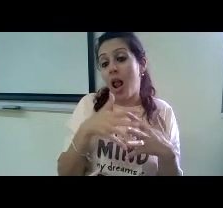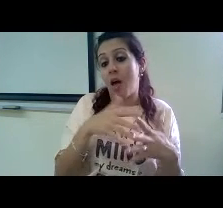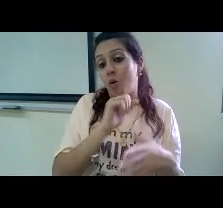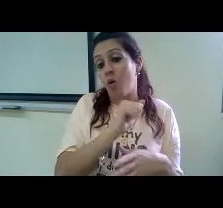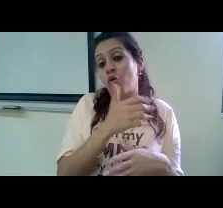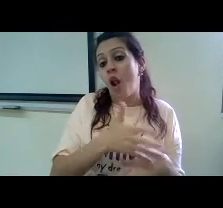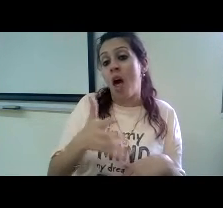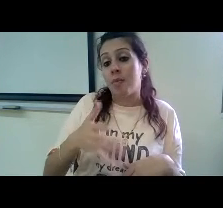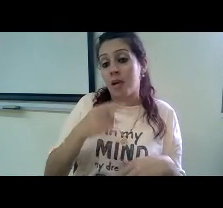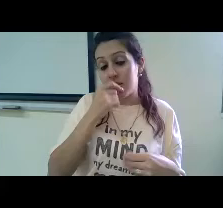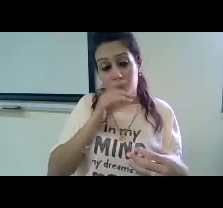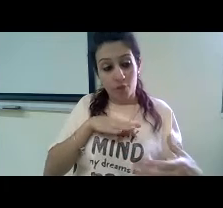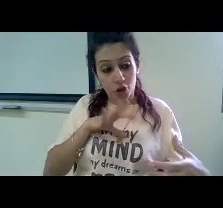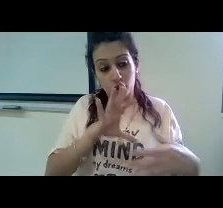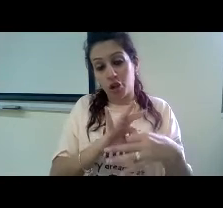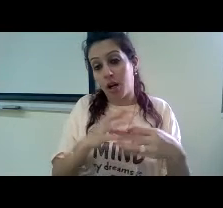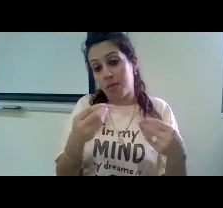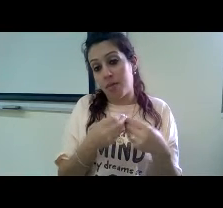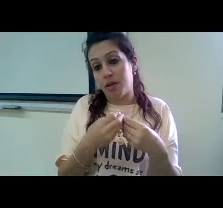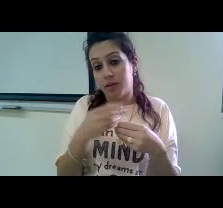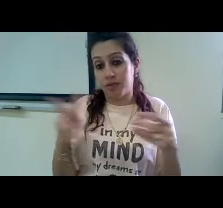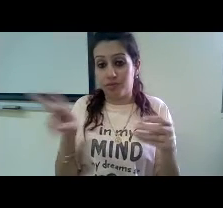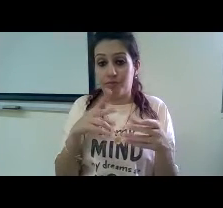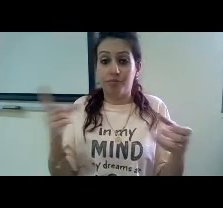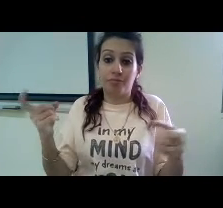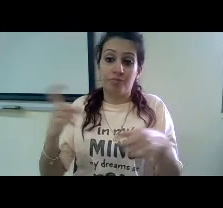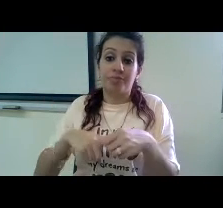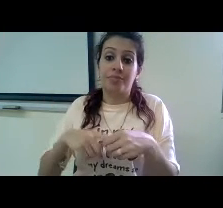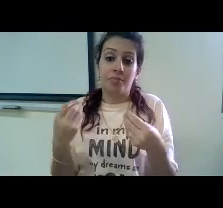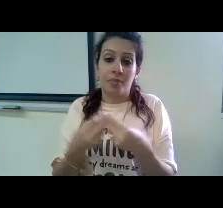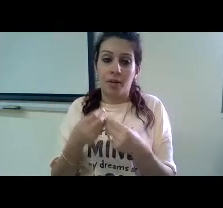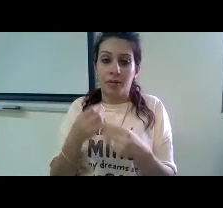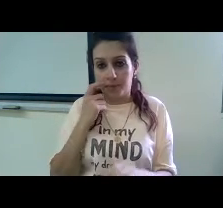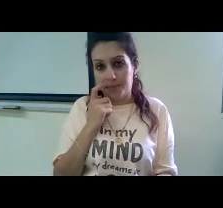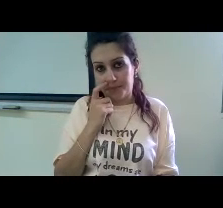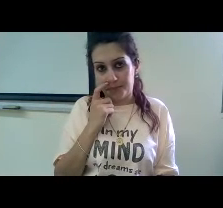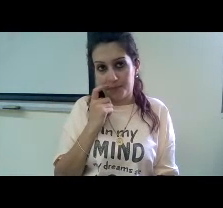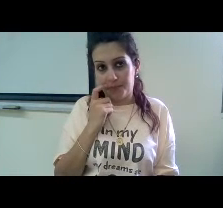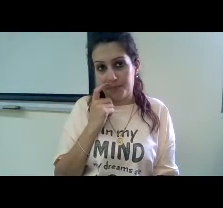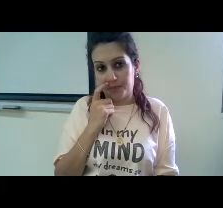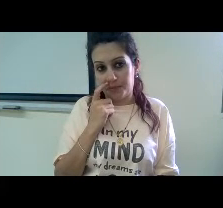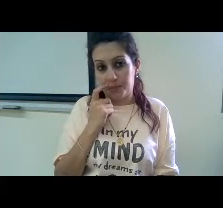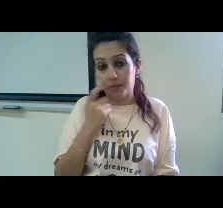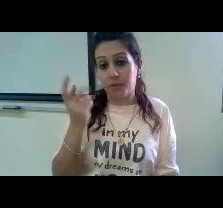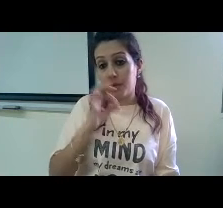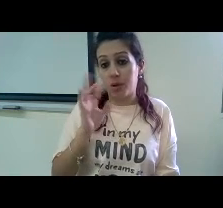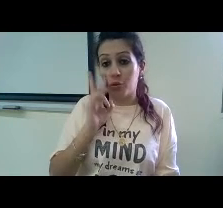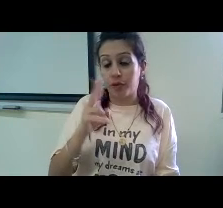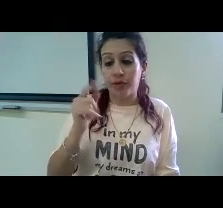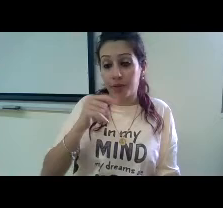First, in inclusive and special education, the focus of teaching and learning.